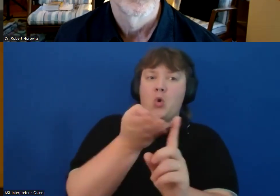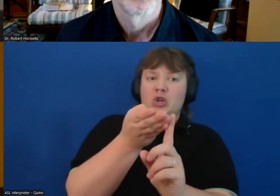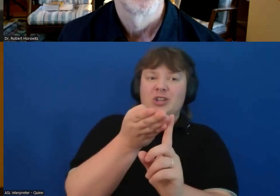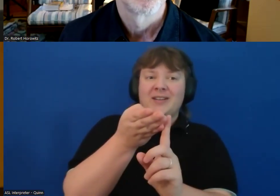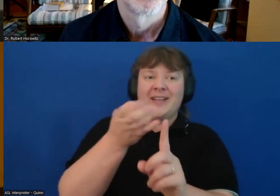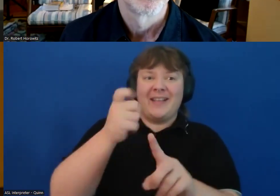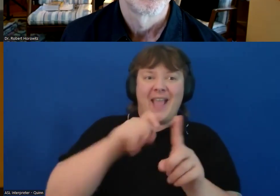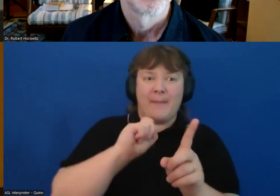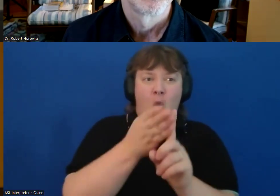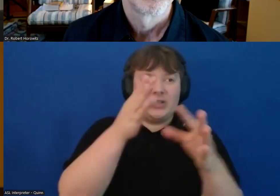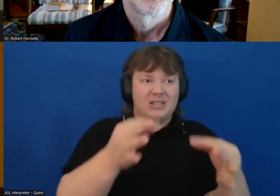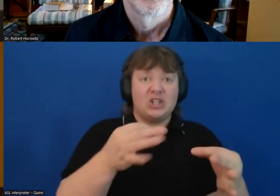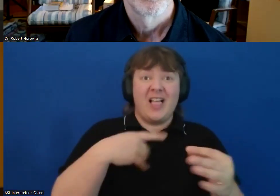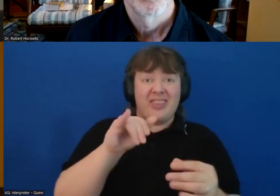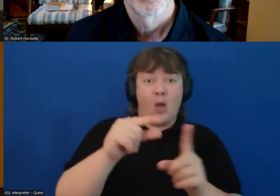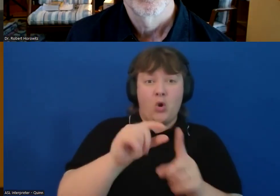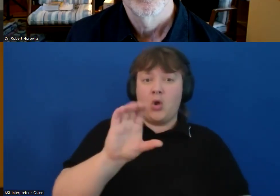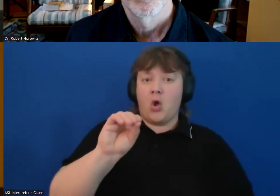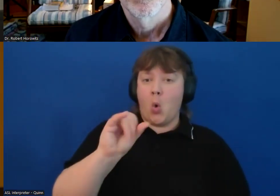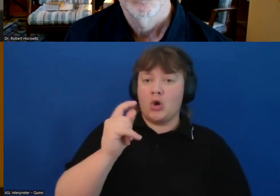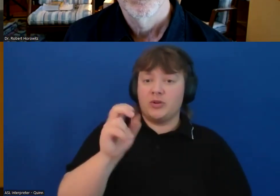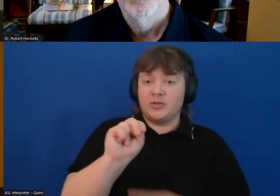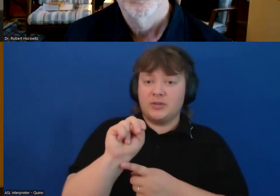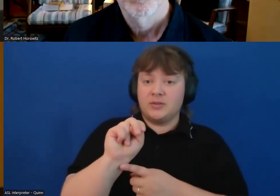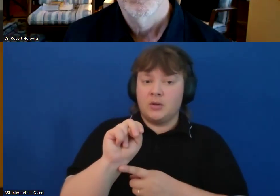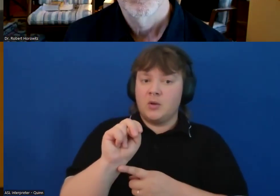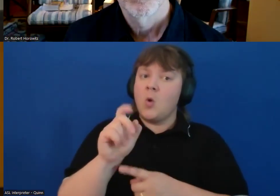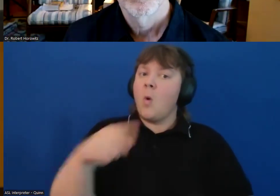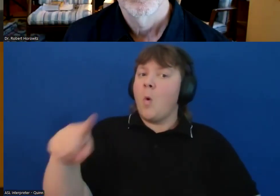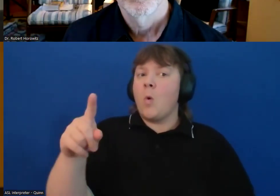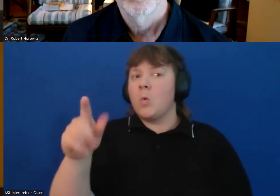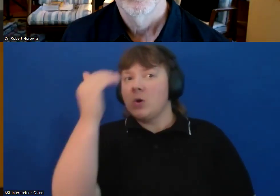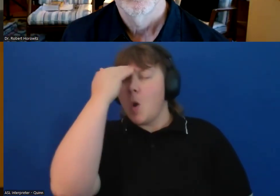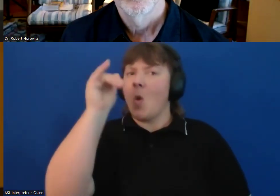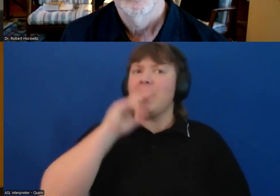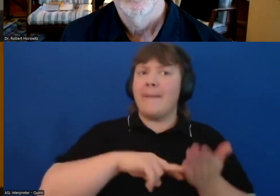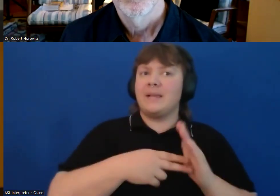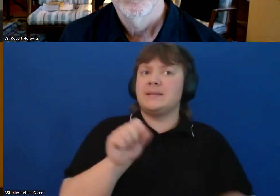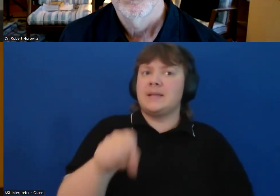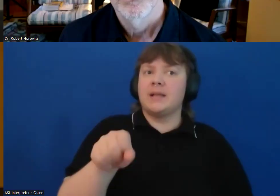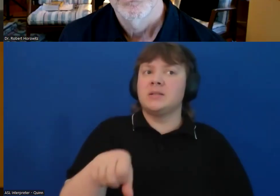word that I think most of us feel like we know what that means. My hope is that the approach we